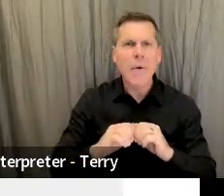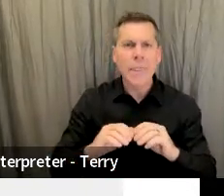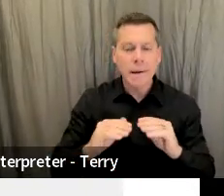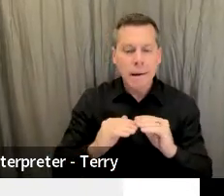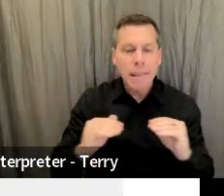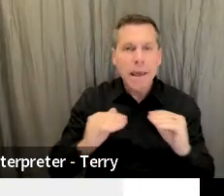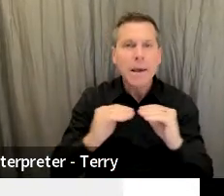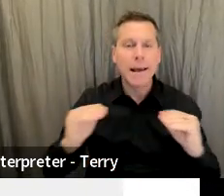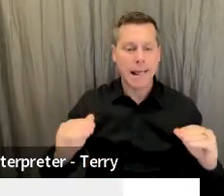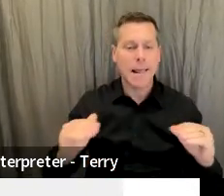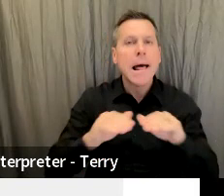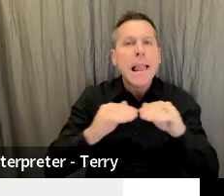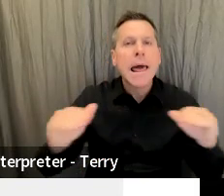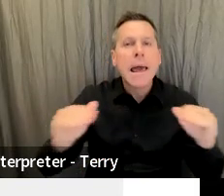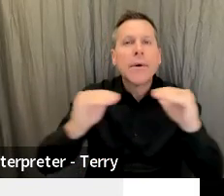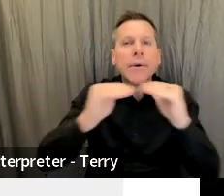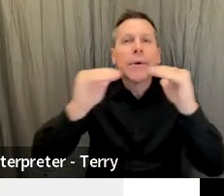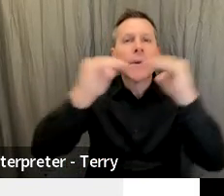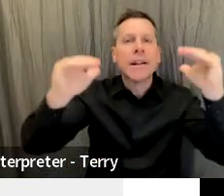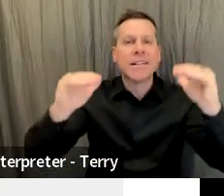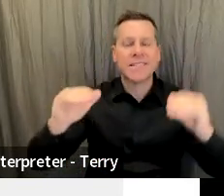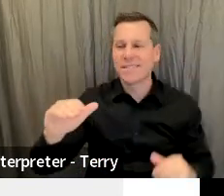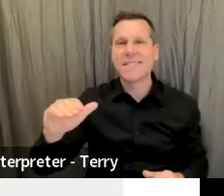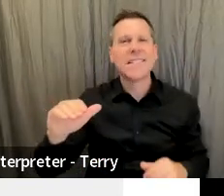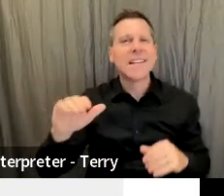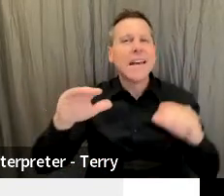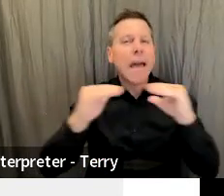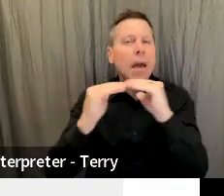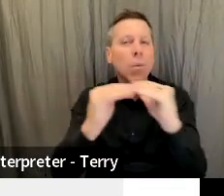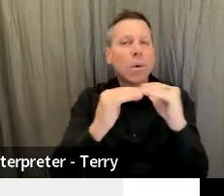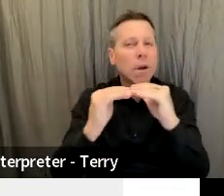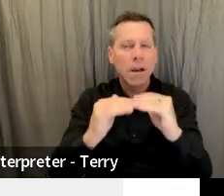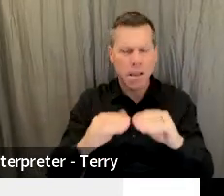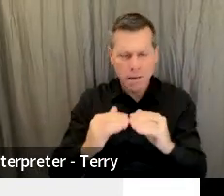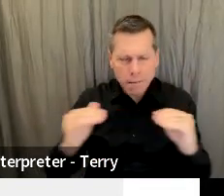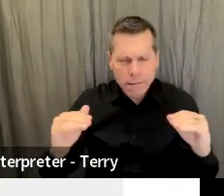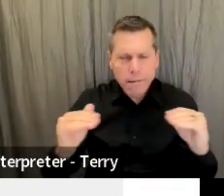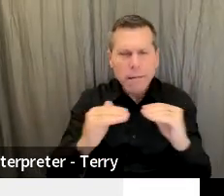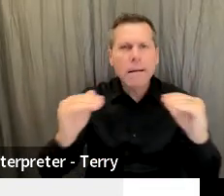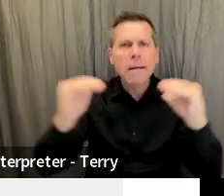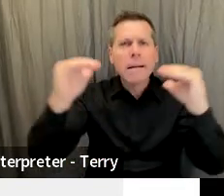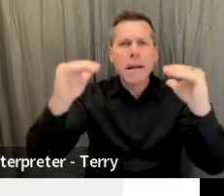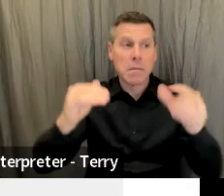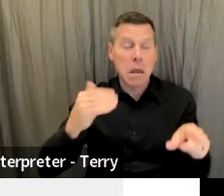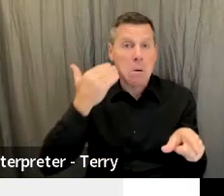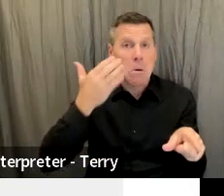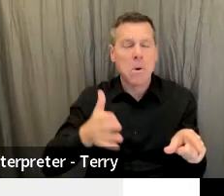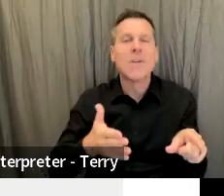that we had gathered through our April and Ramphele training were were able to find those resources